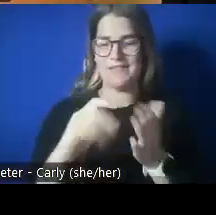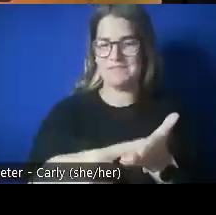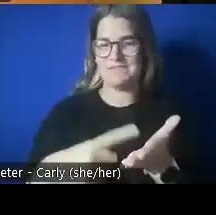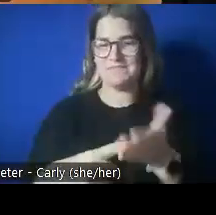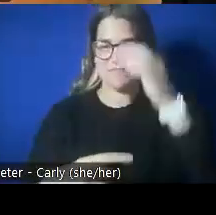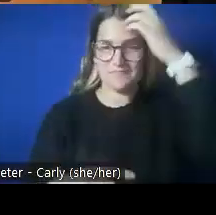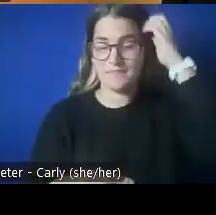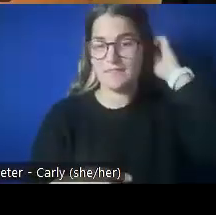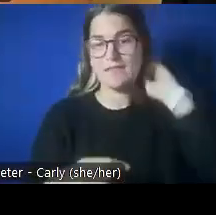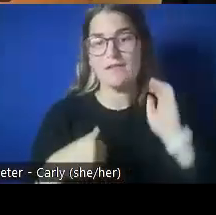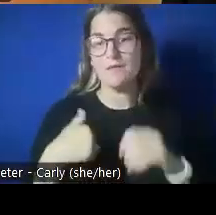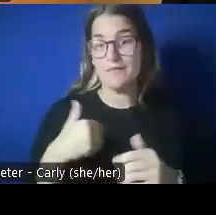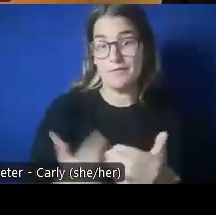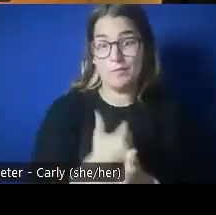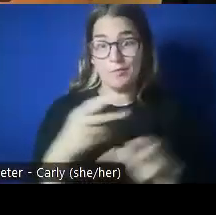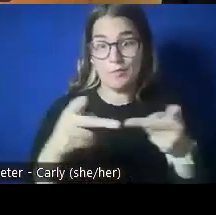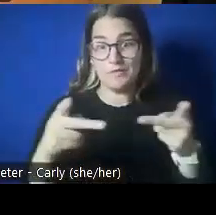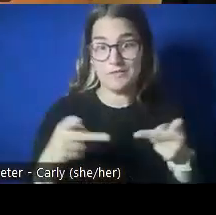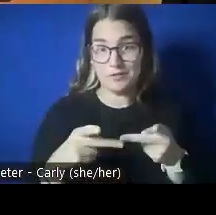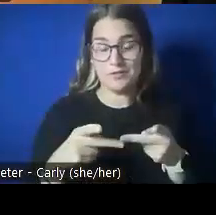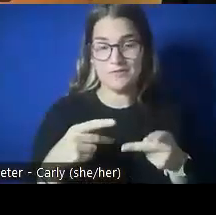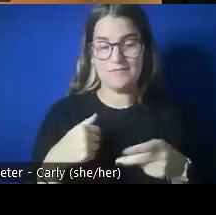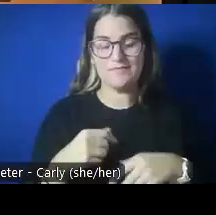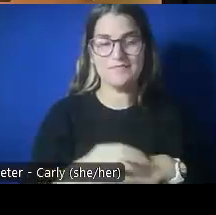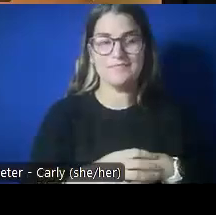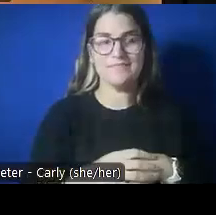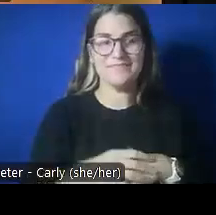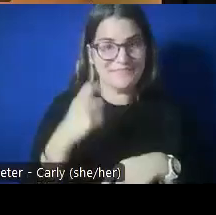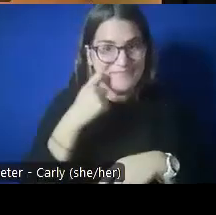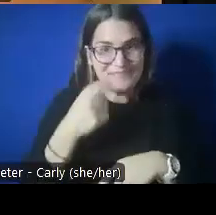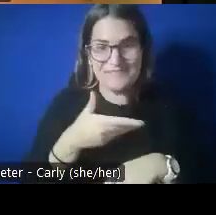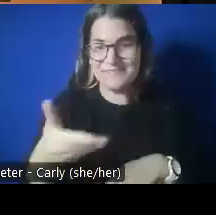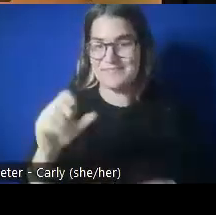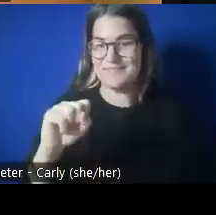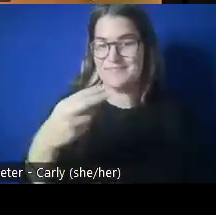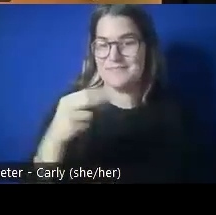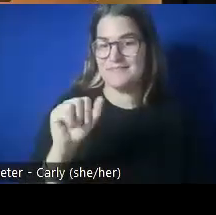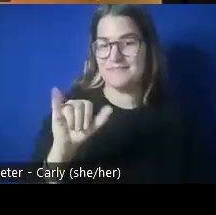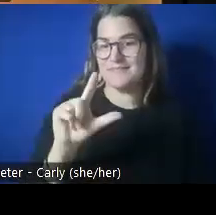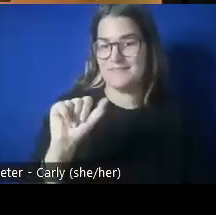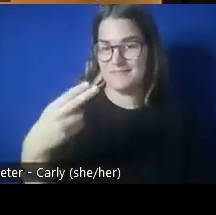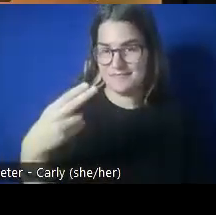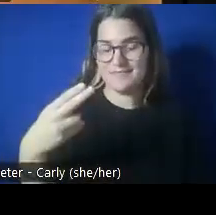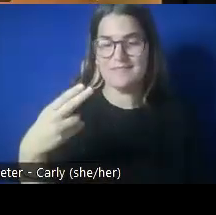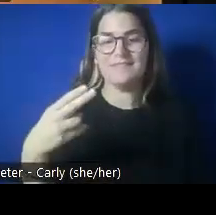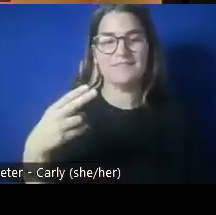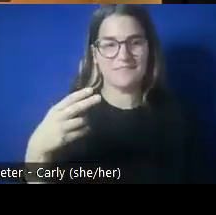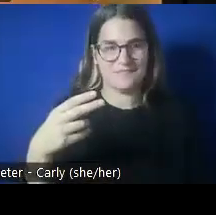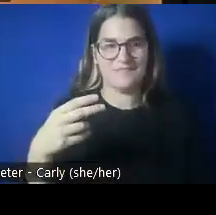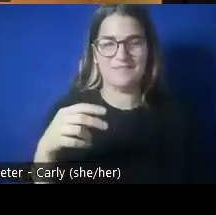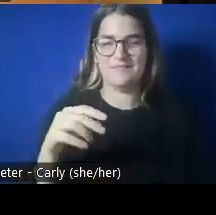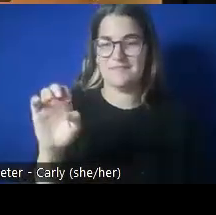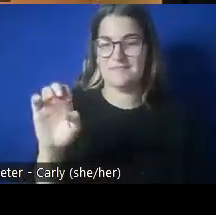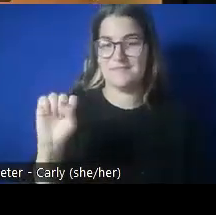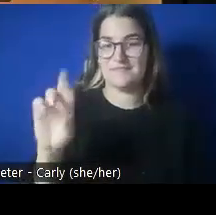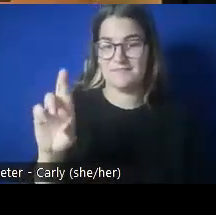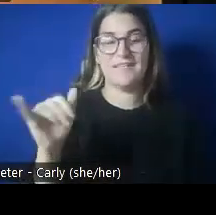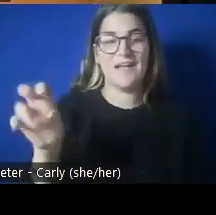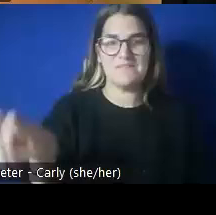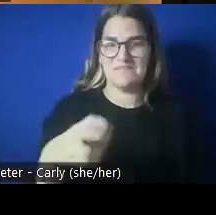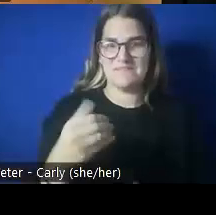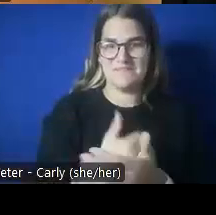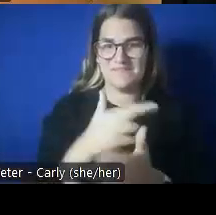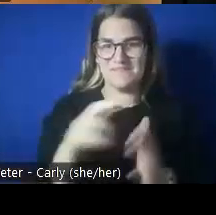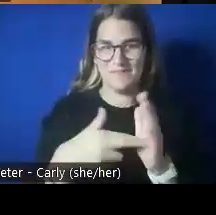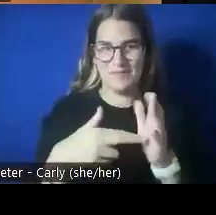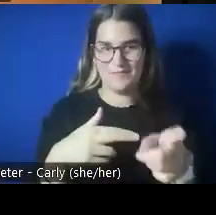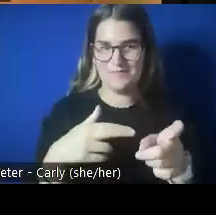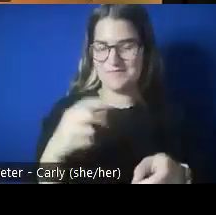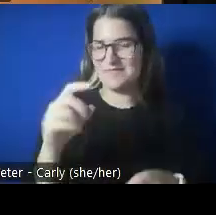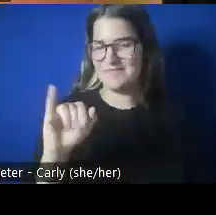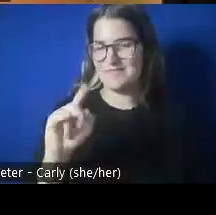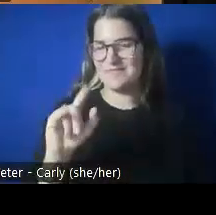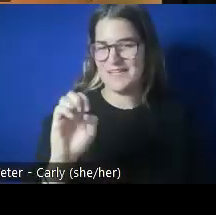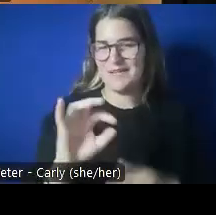have a new position that um we just hired Shayla our um ESR uh to move into so um when heel started